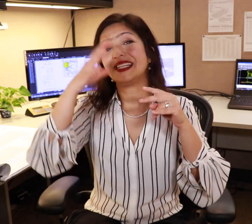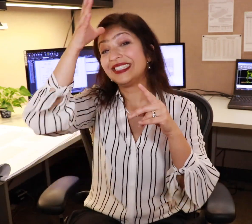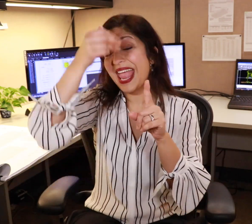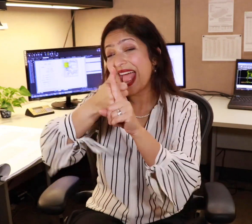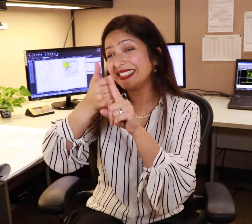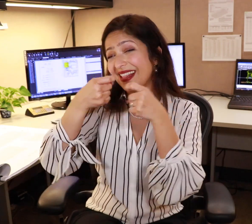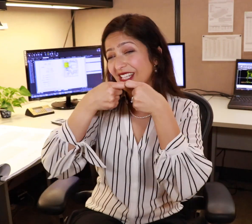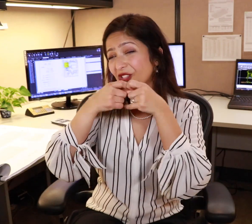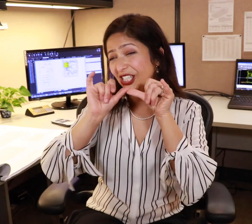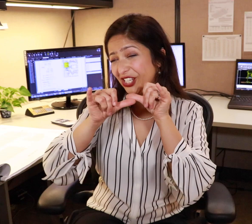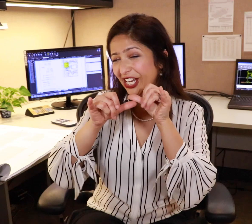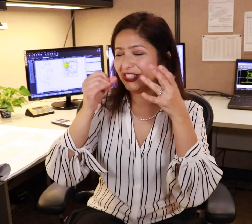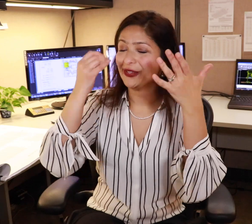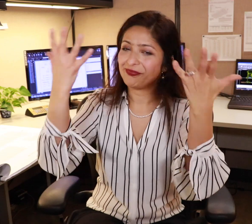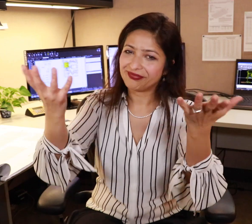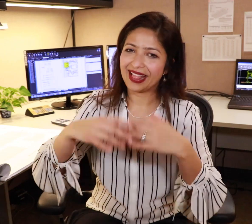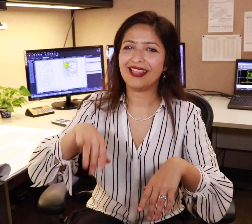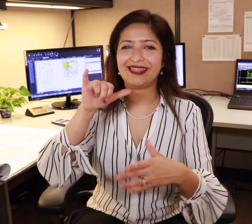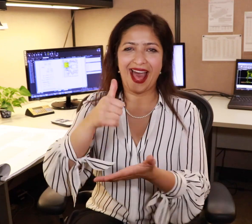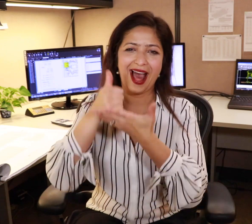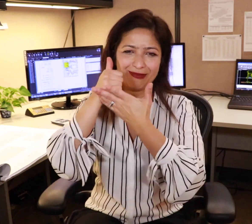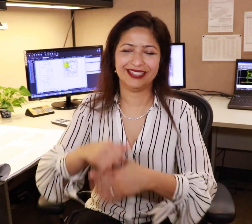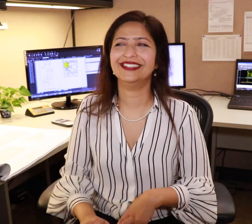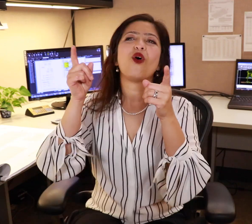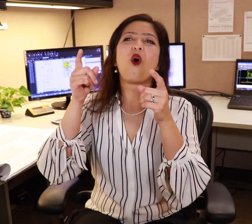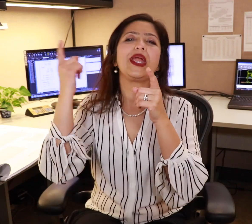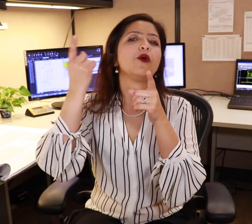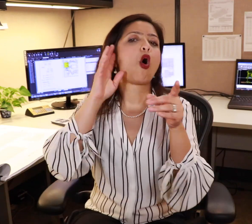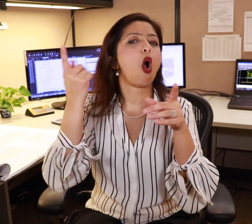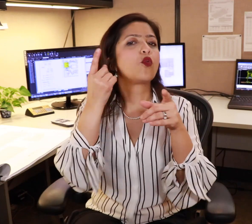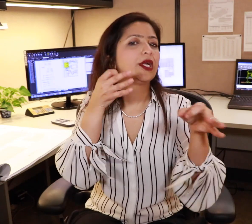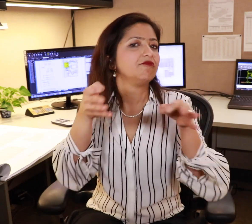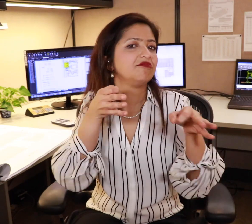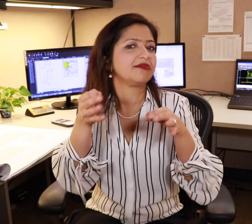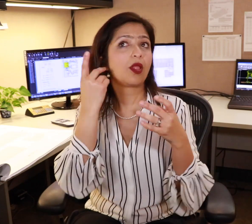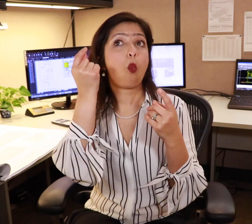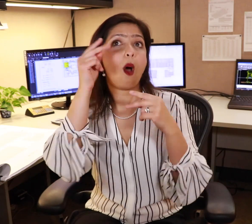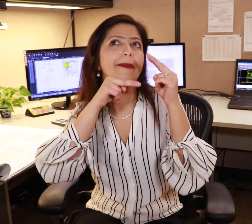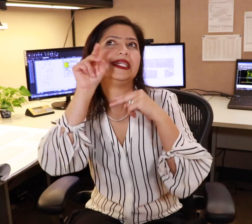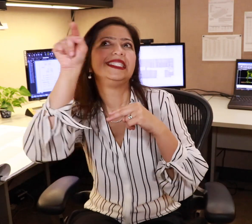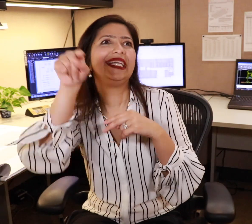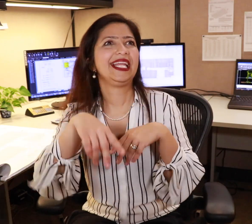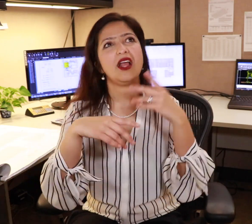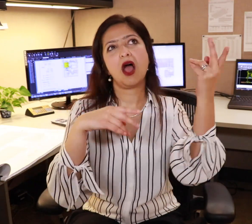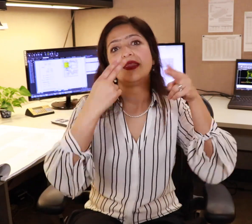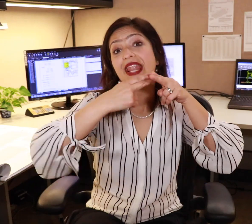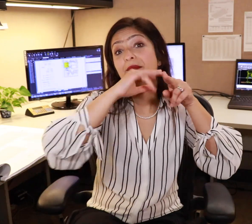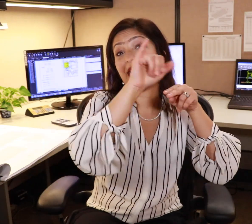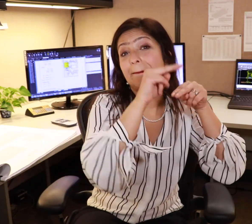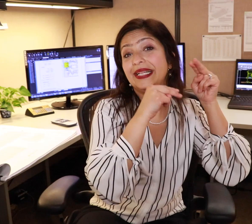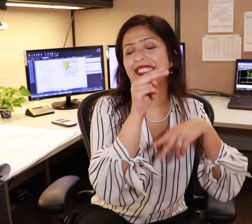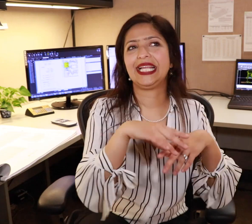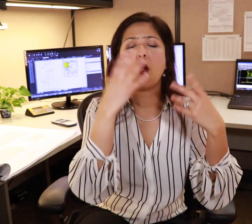My dad is an electrical engineer, so that helps! He would always tell me what that building was, the name of that building,